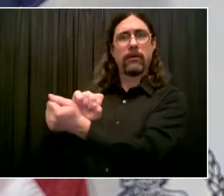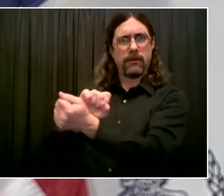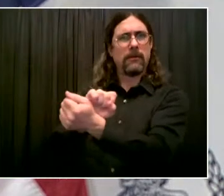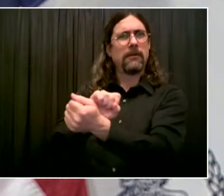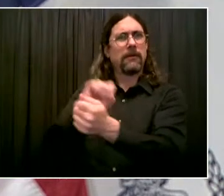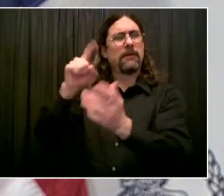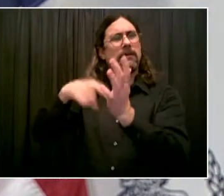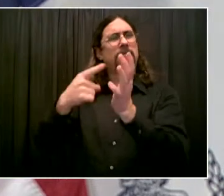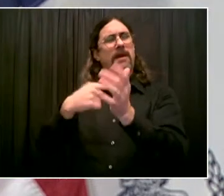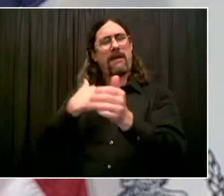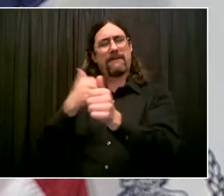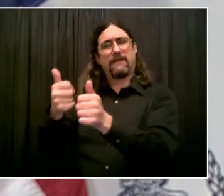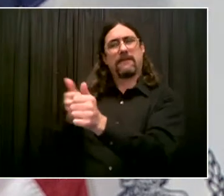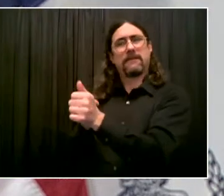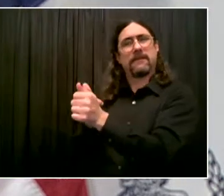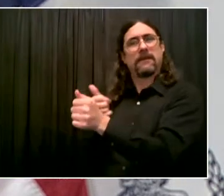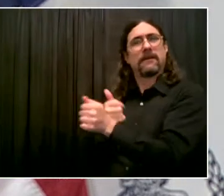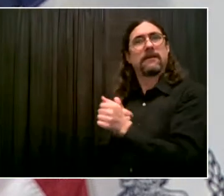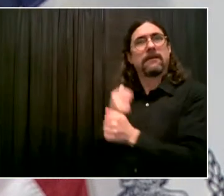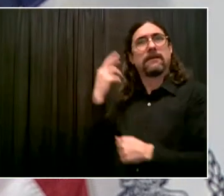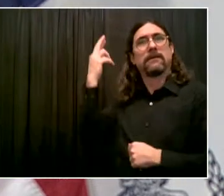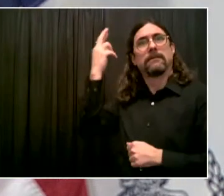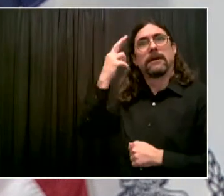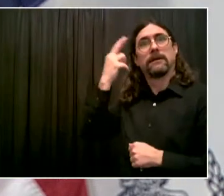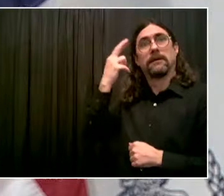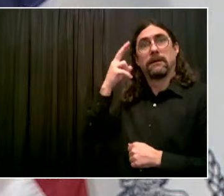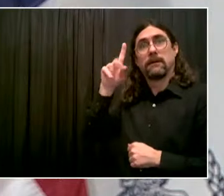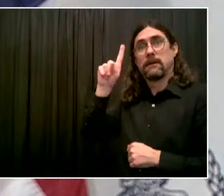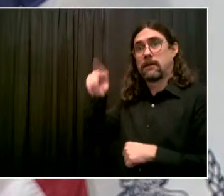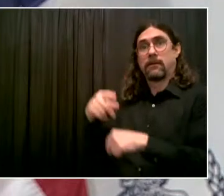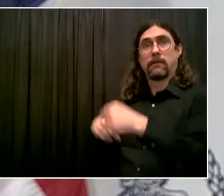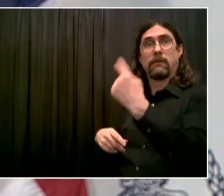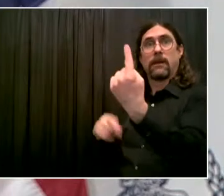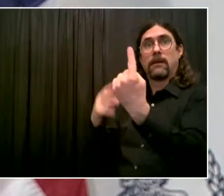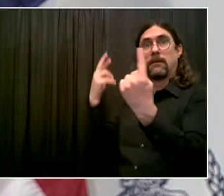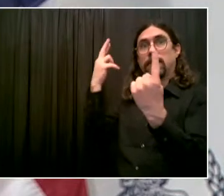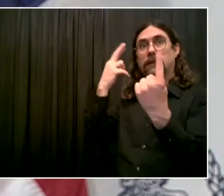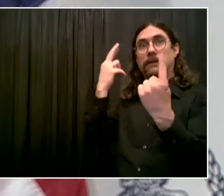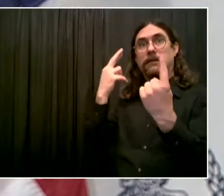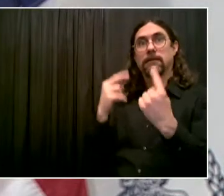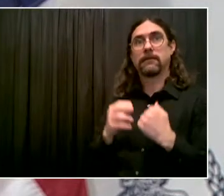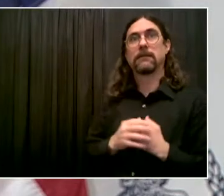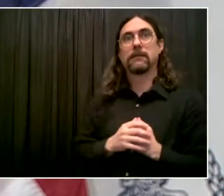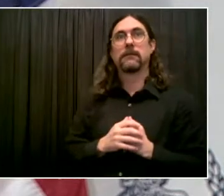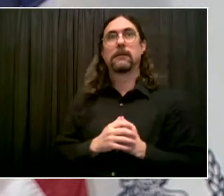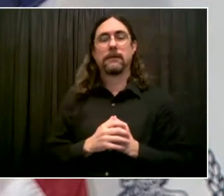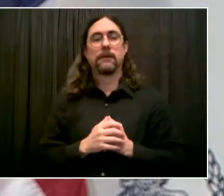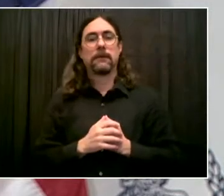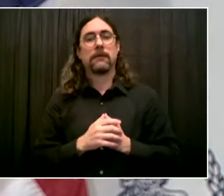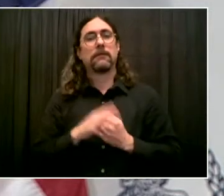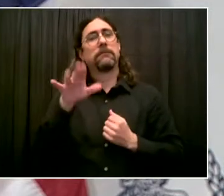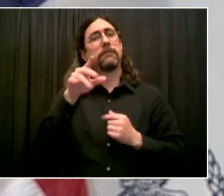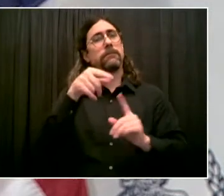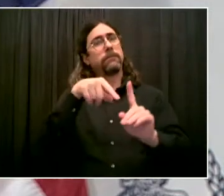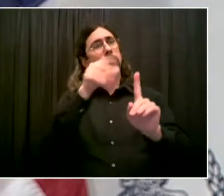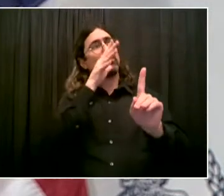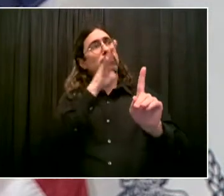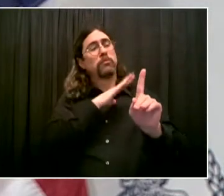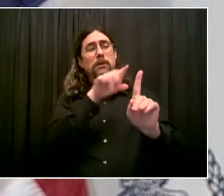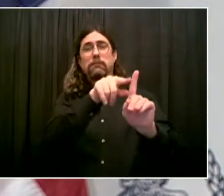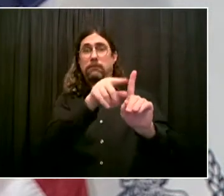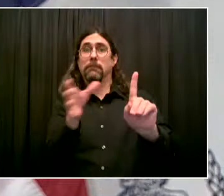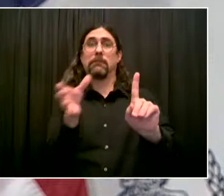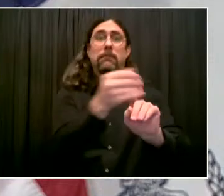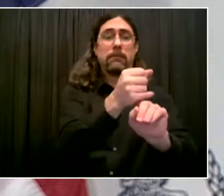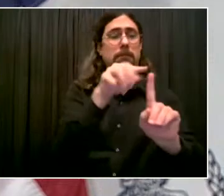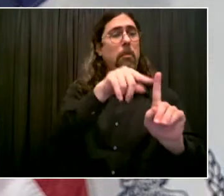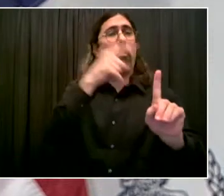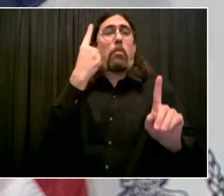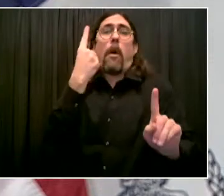MAY BE MORE THAN